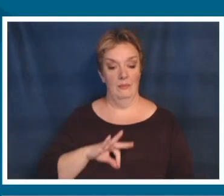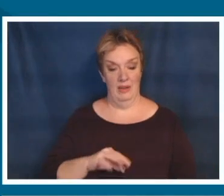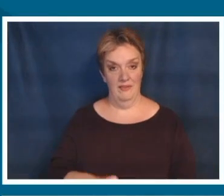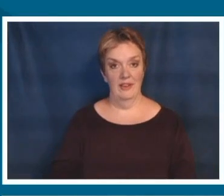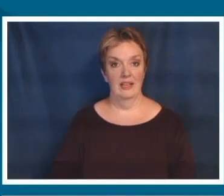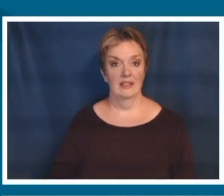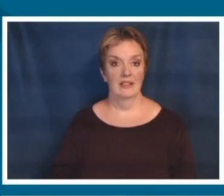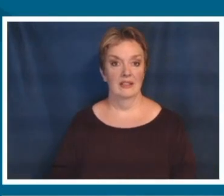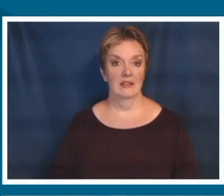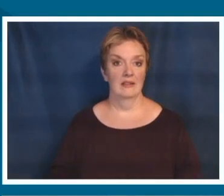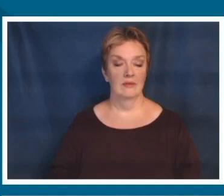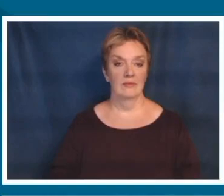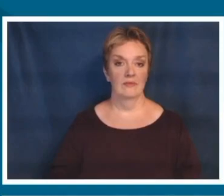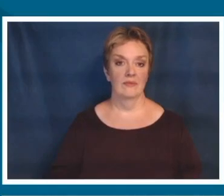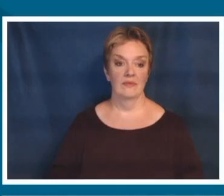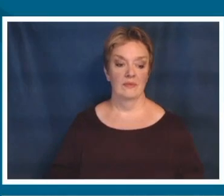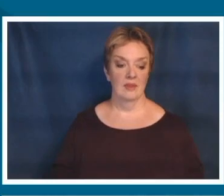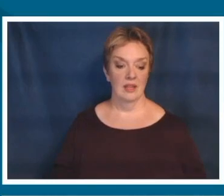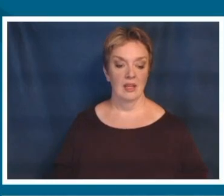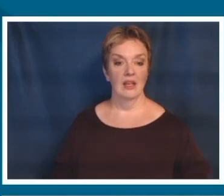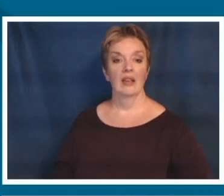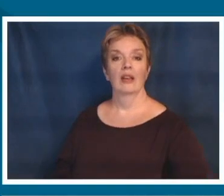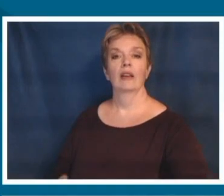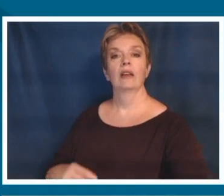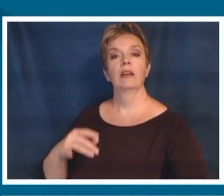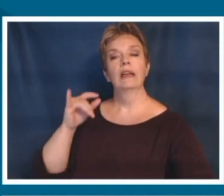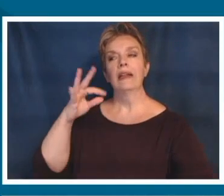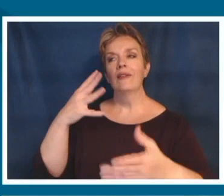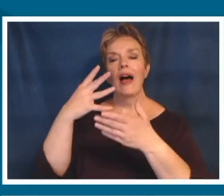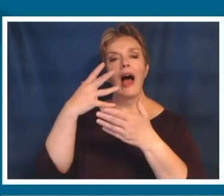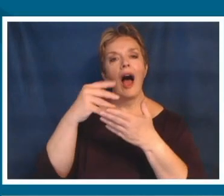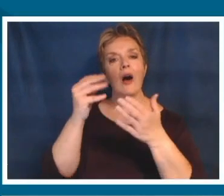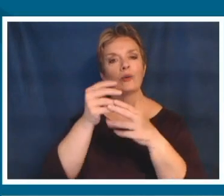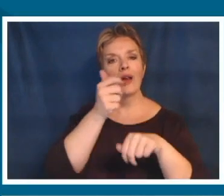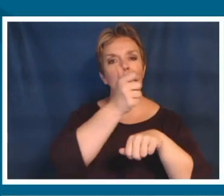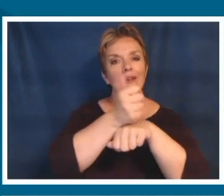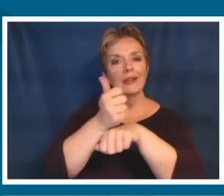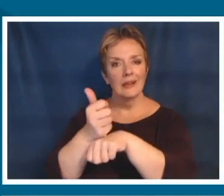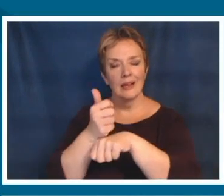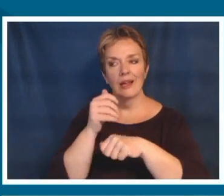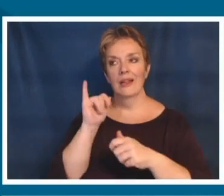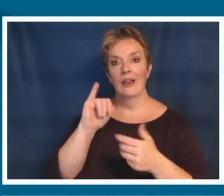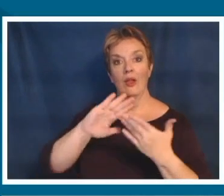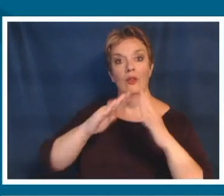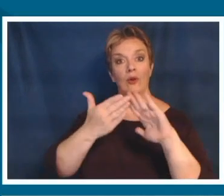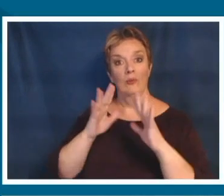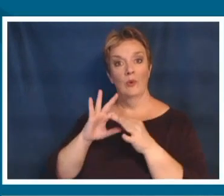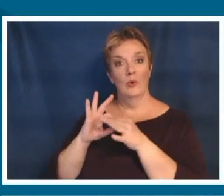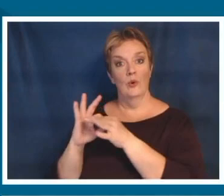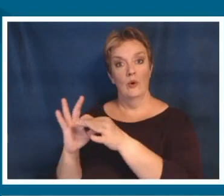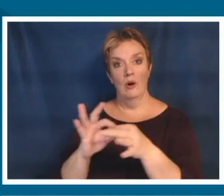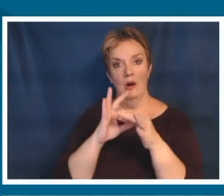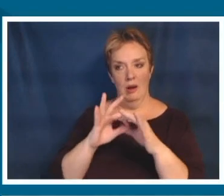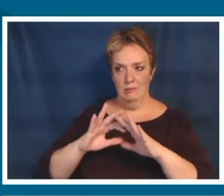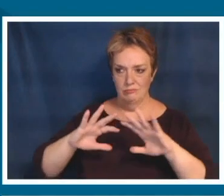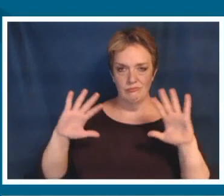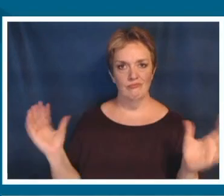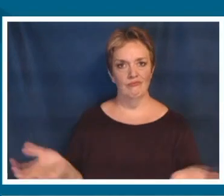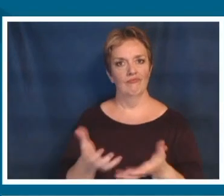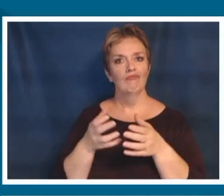community together um so that's one thing that actually